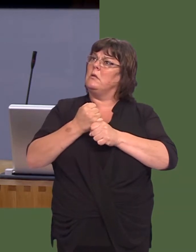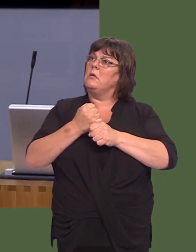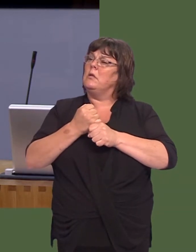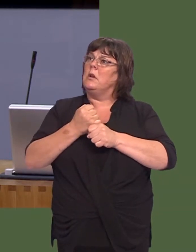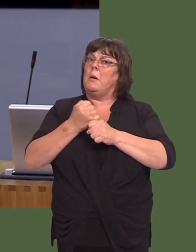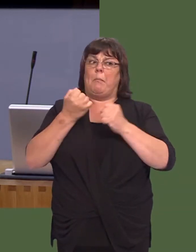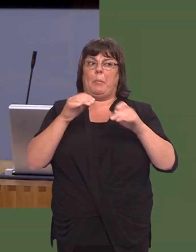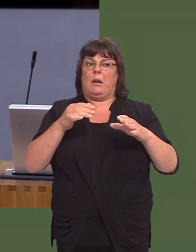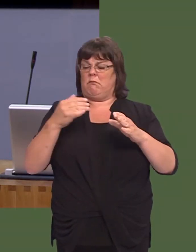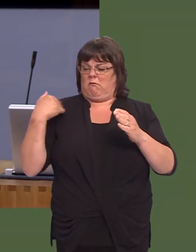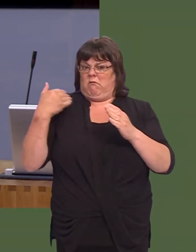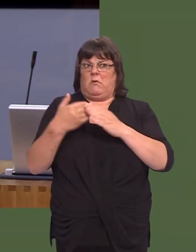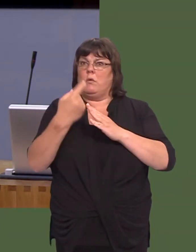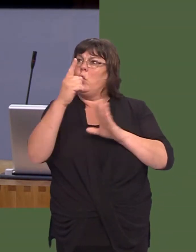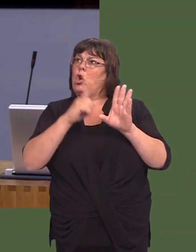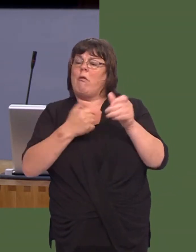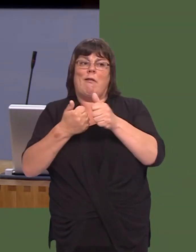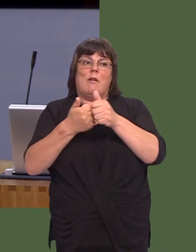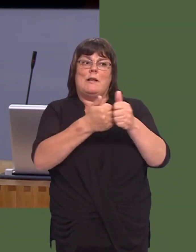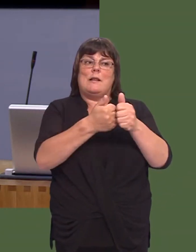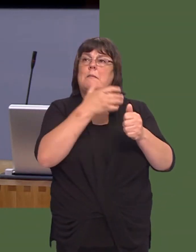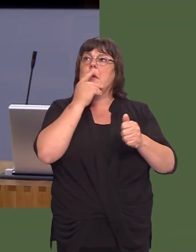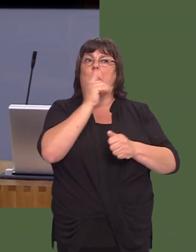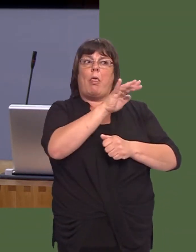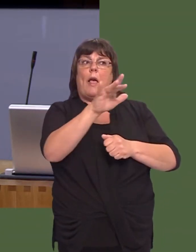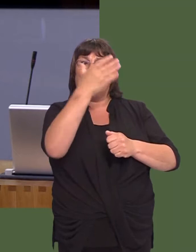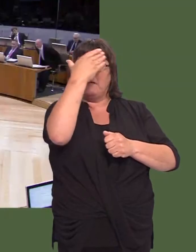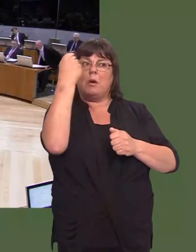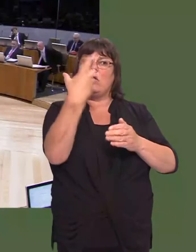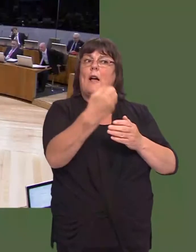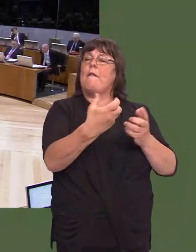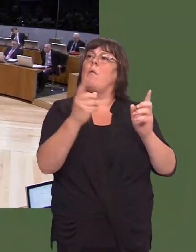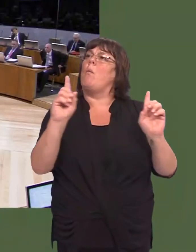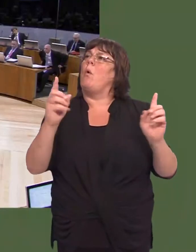the last 12 months to assist people in rural communities who have dementia?